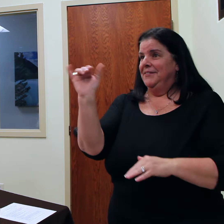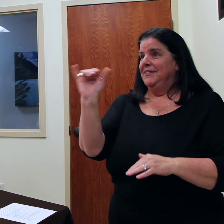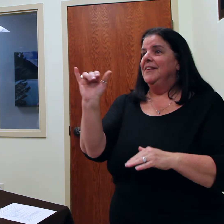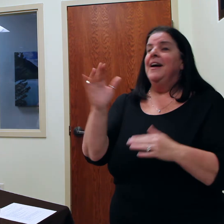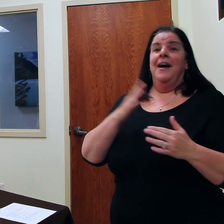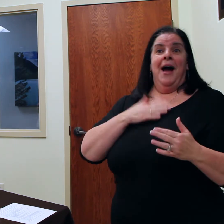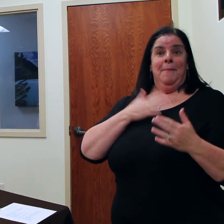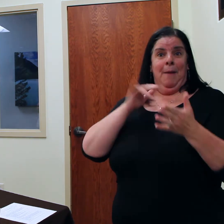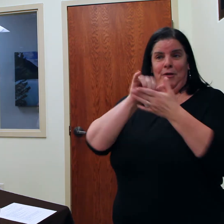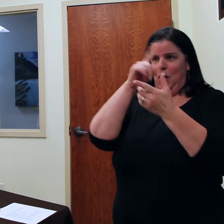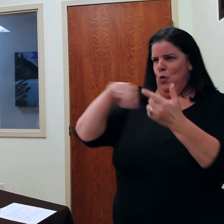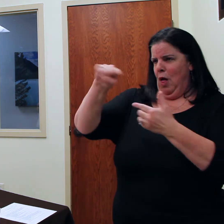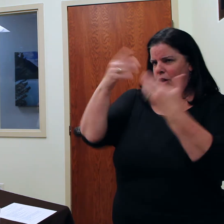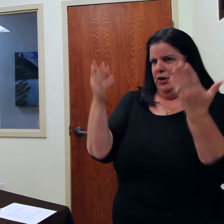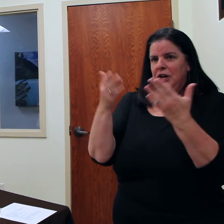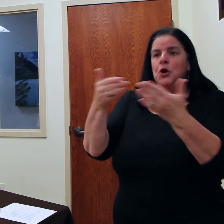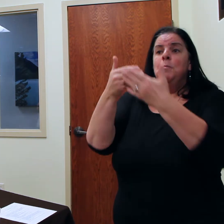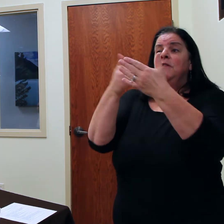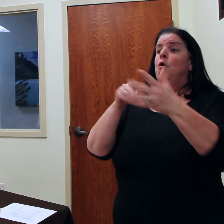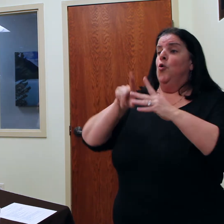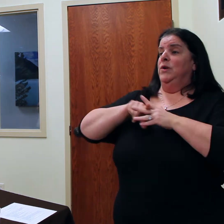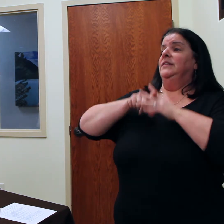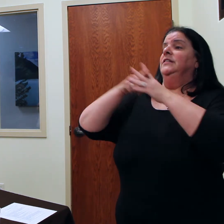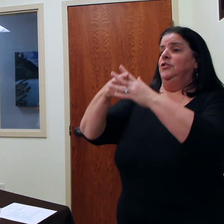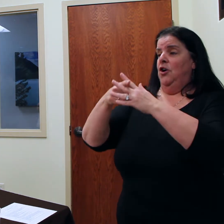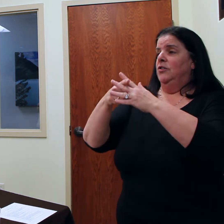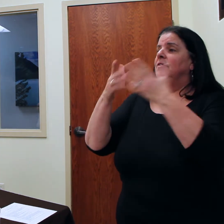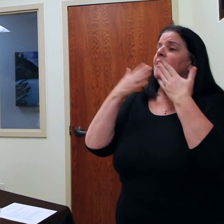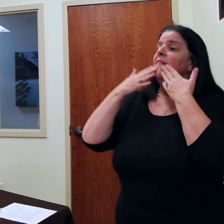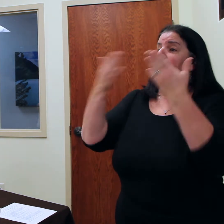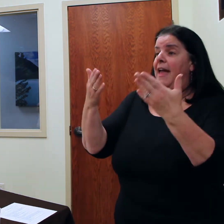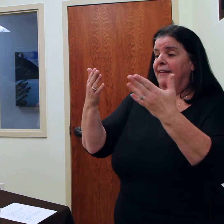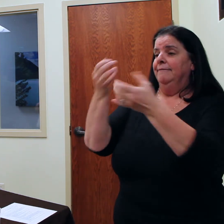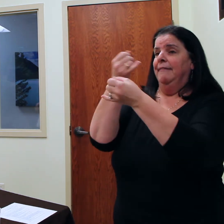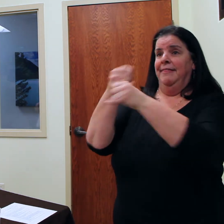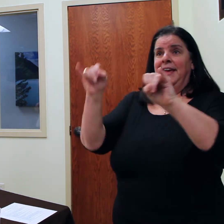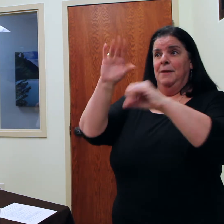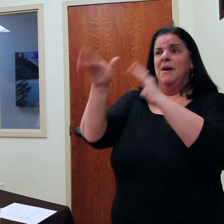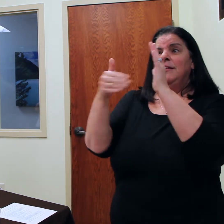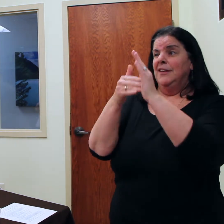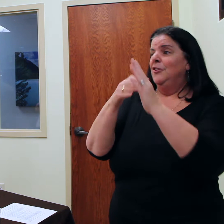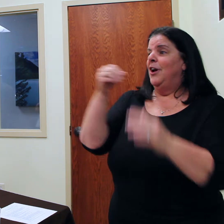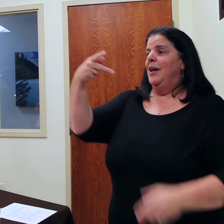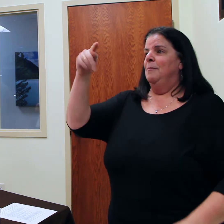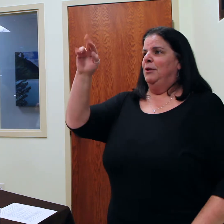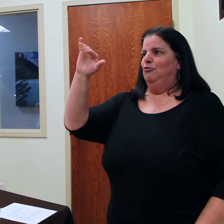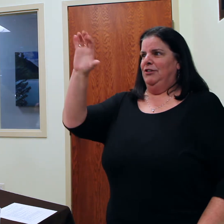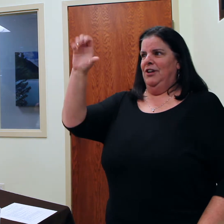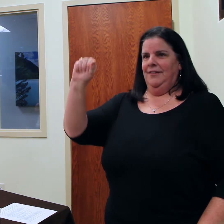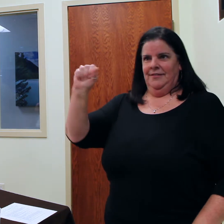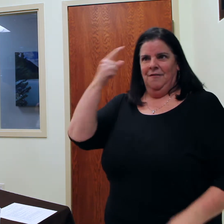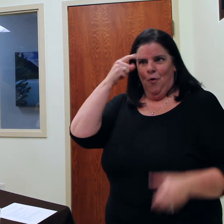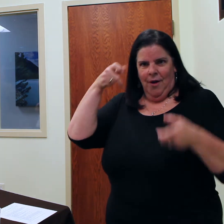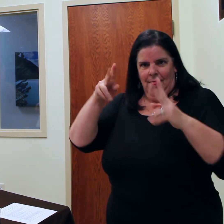I would also like to, before we get started, thank The Independence Center and Patricia [Yeager, CEO of The Independence Center] for letting us use their facility